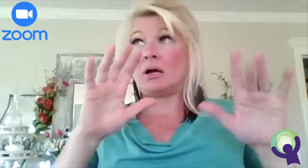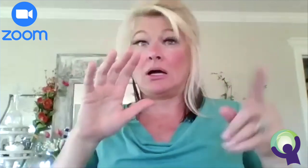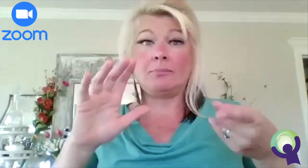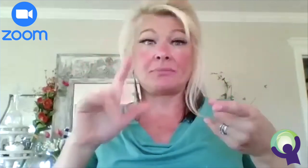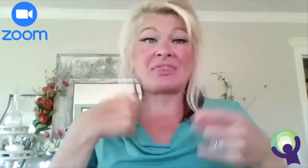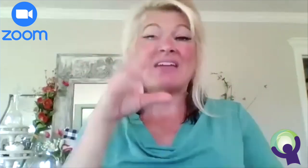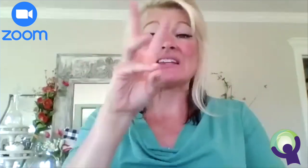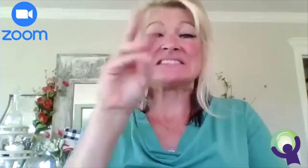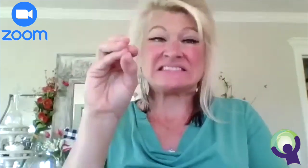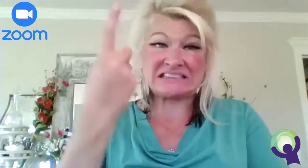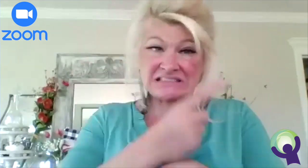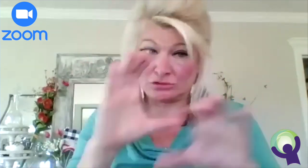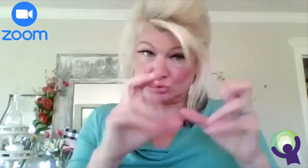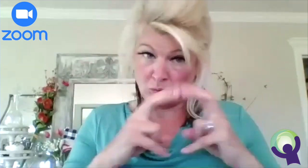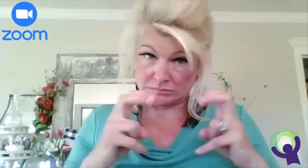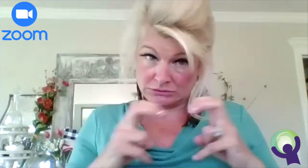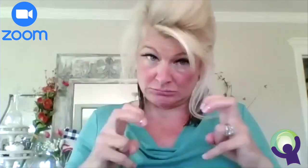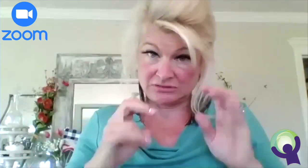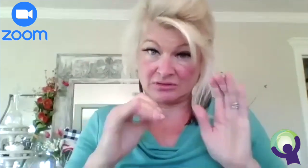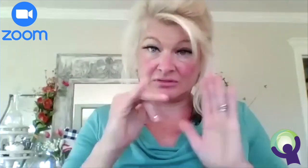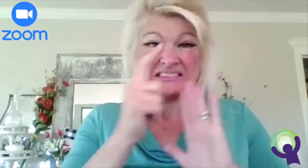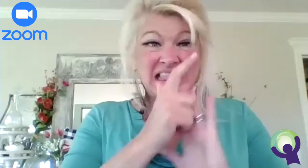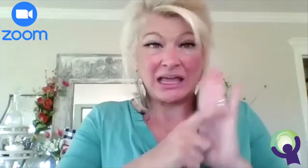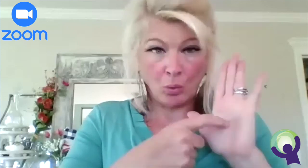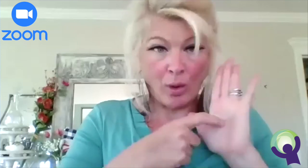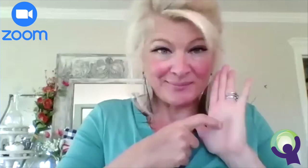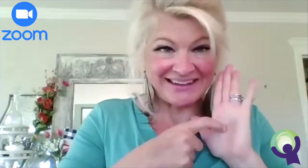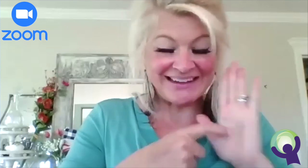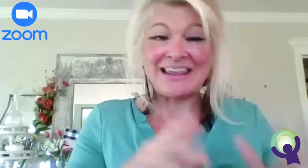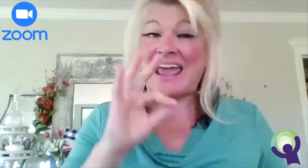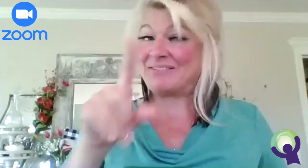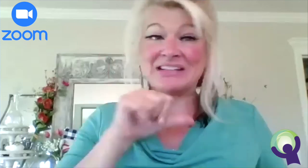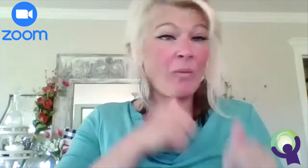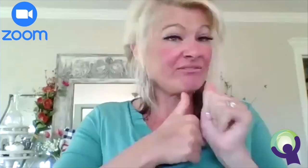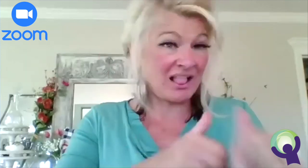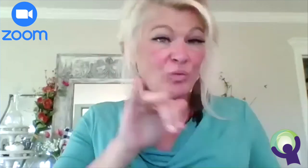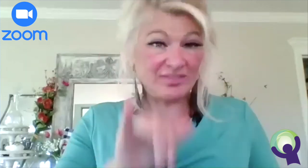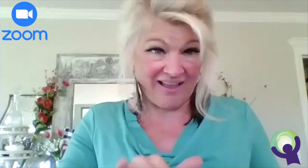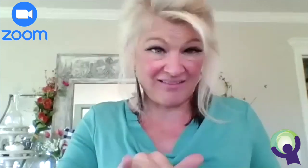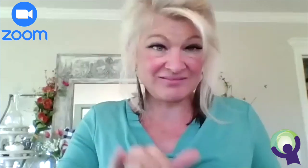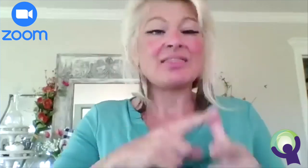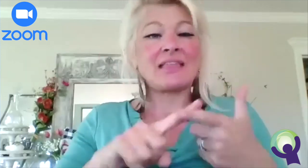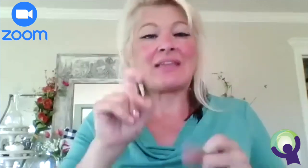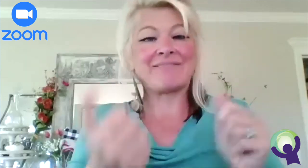days is up, they have 60 days to do the assessment. It's legally required and if they do not